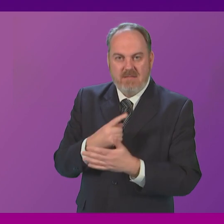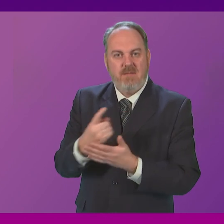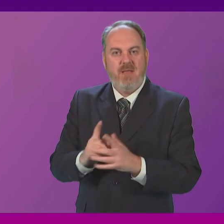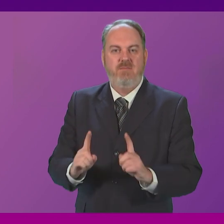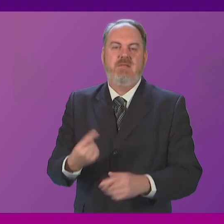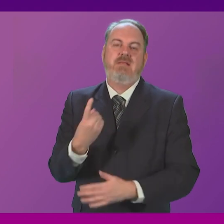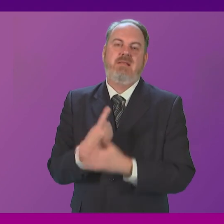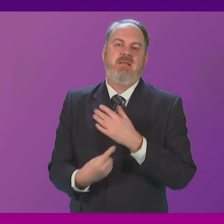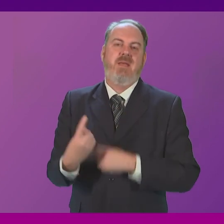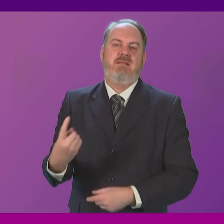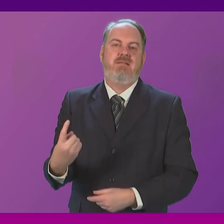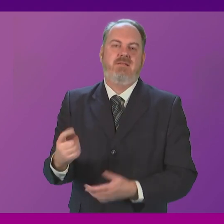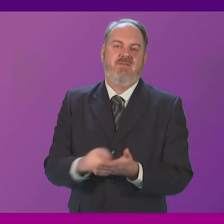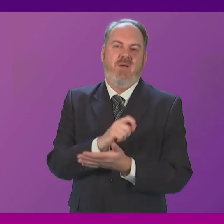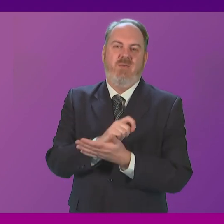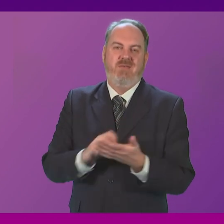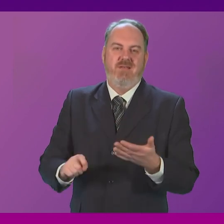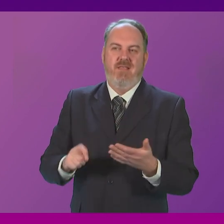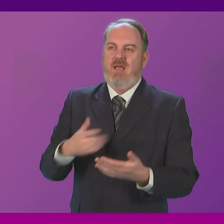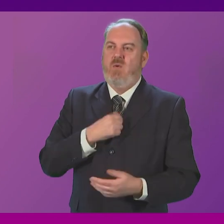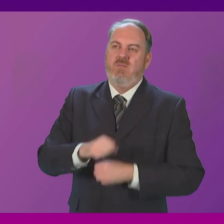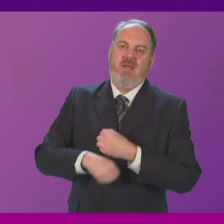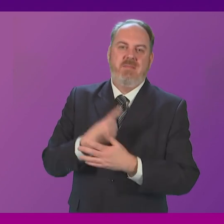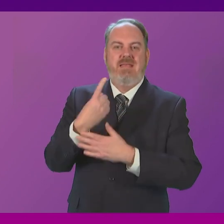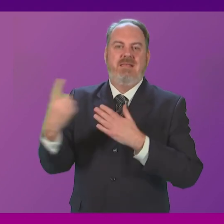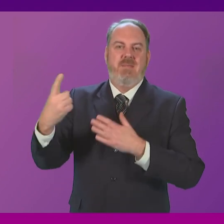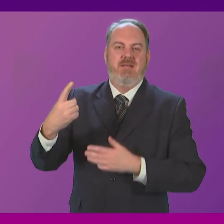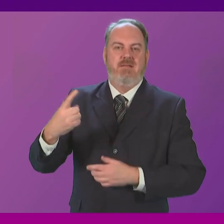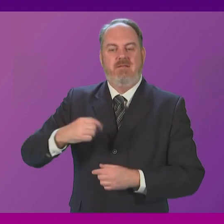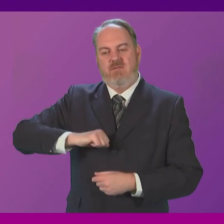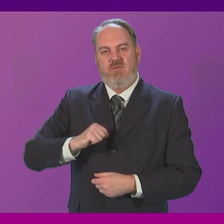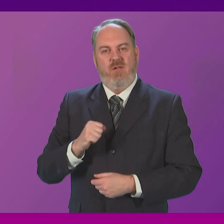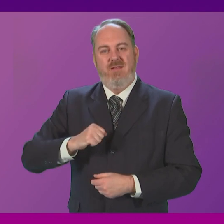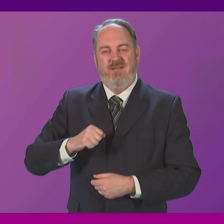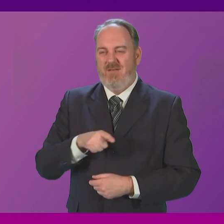and by furthering its nationalist obsession. The SNP has been fiddling while Rome burns.